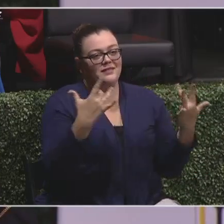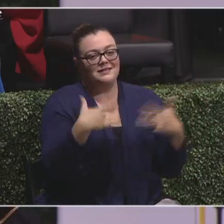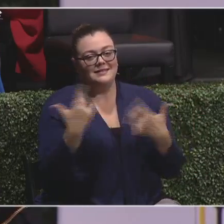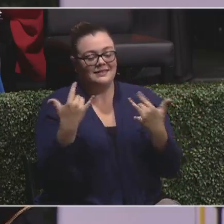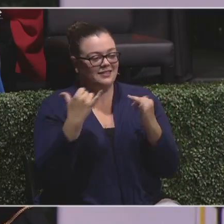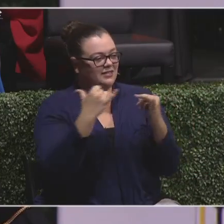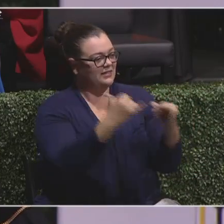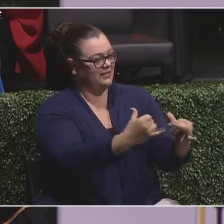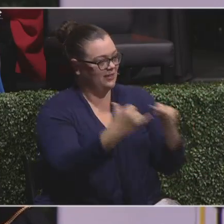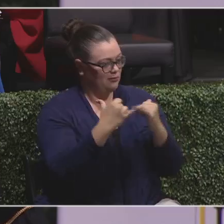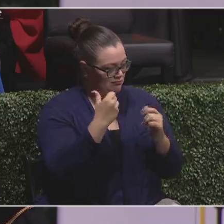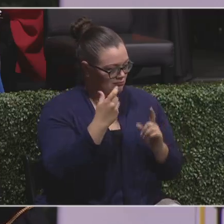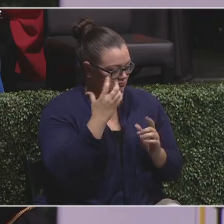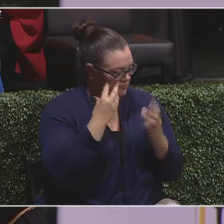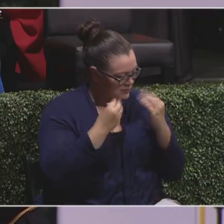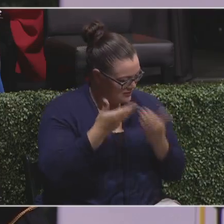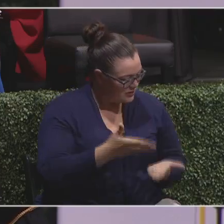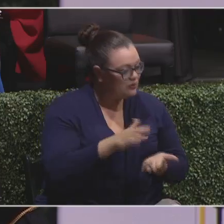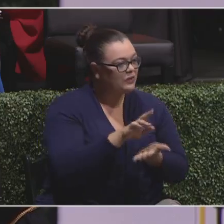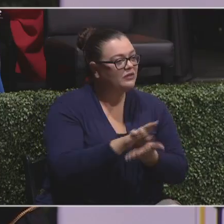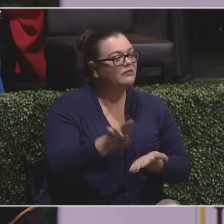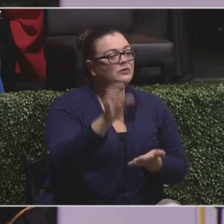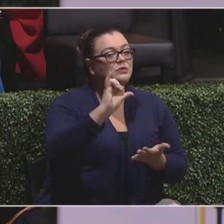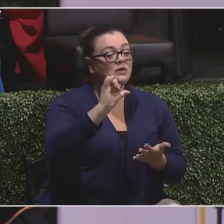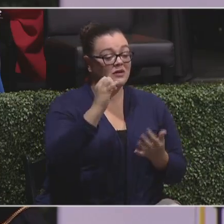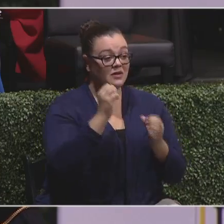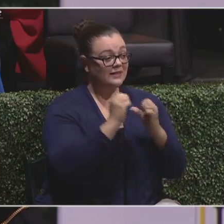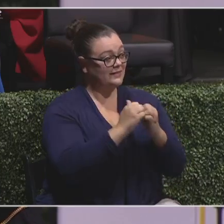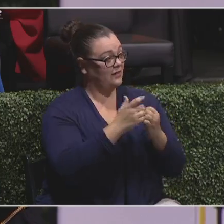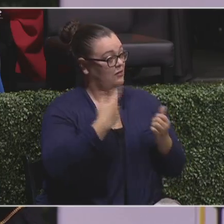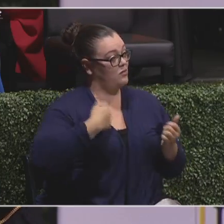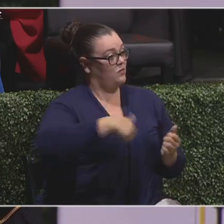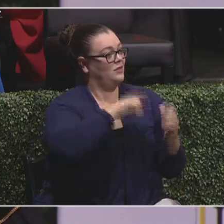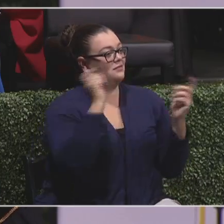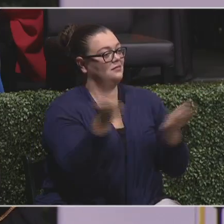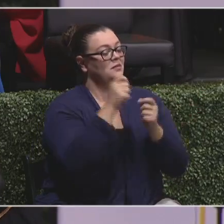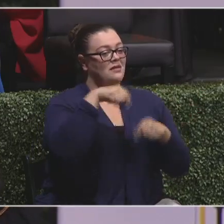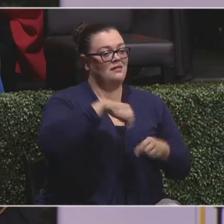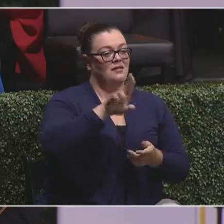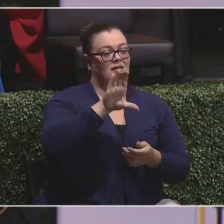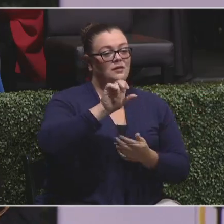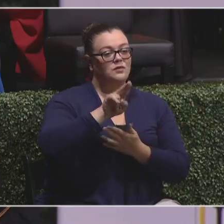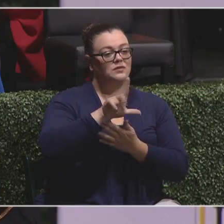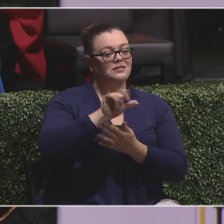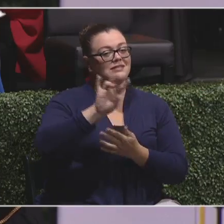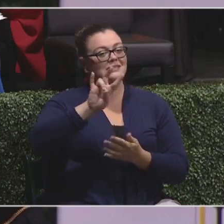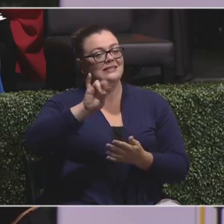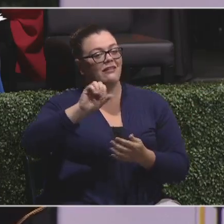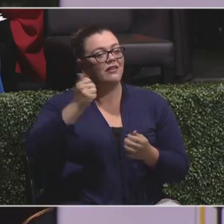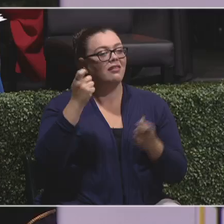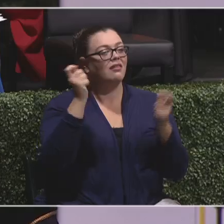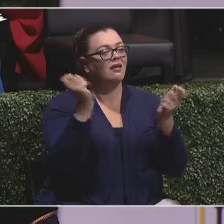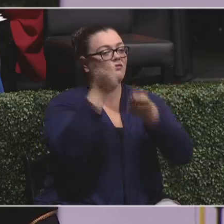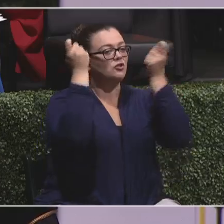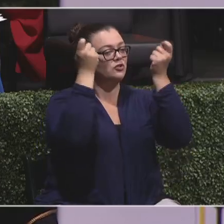THE FRIENDS WHO ENCOURAGED YOU AND THE COMMUNITY THAT EMBRACED YOU. YOU SHARED IMPORTANT EVENTS IN THE LIFE OF THE UNIVERSITY